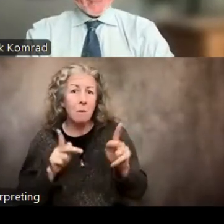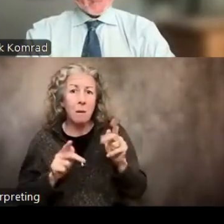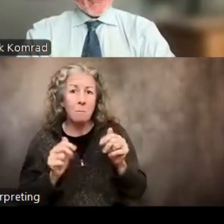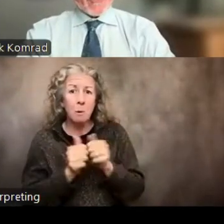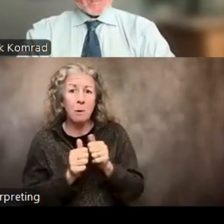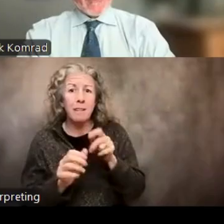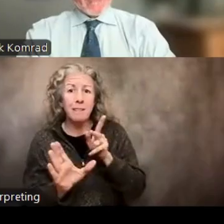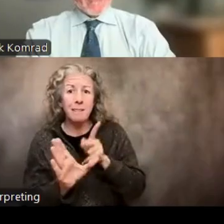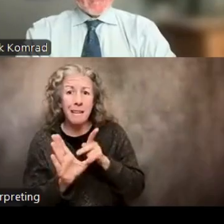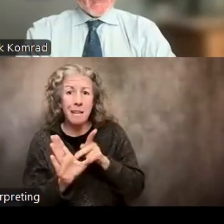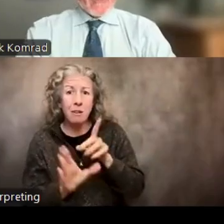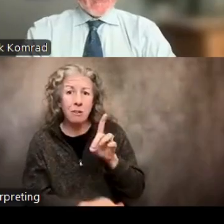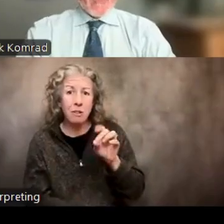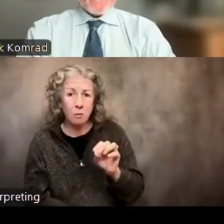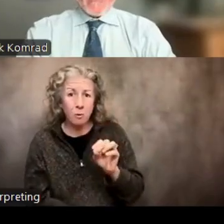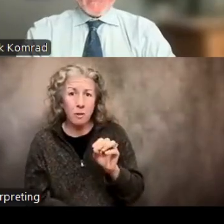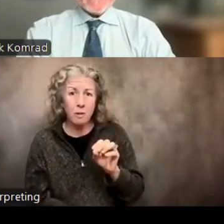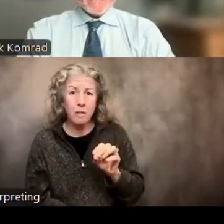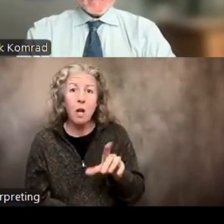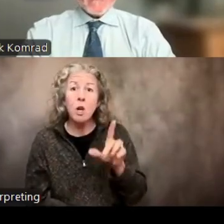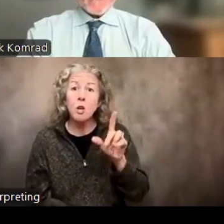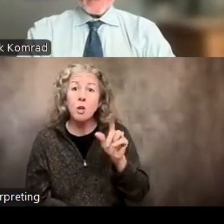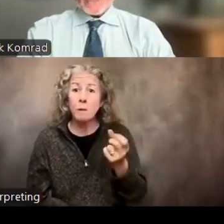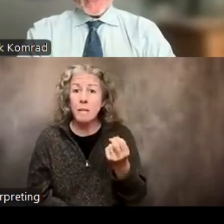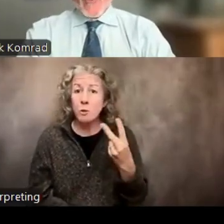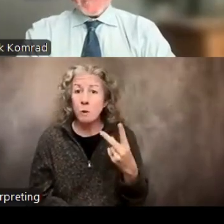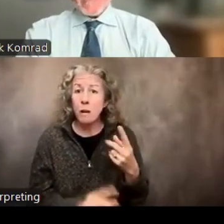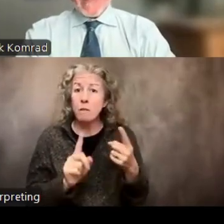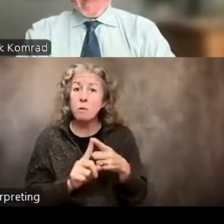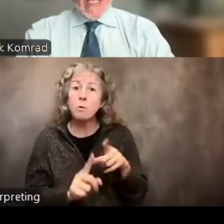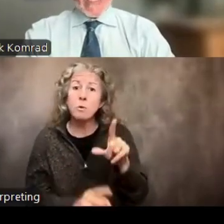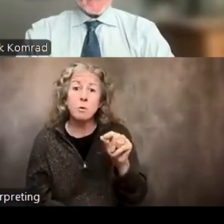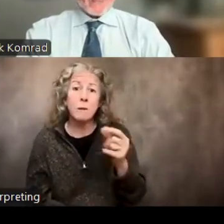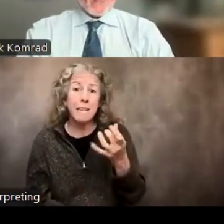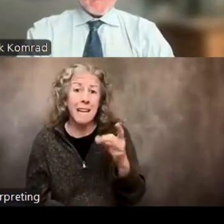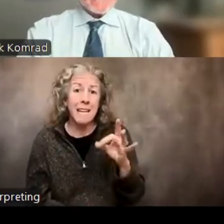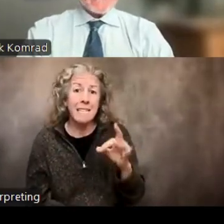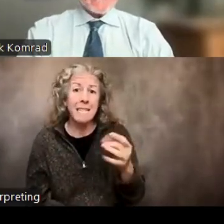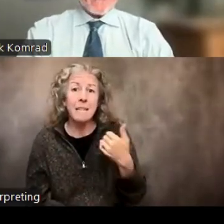disorders. 2012 to 18, there were only 29 requests from